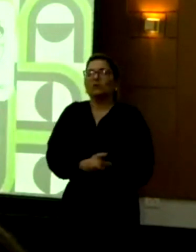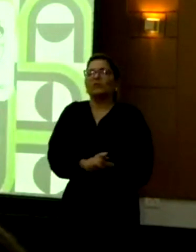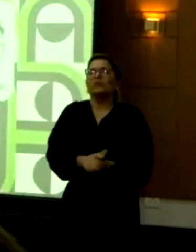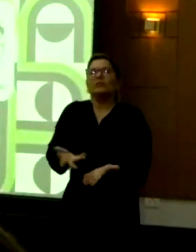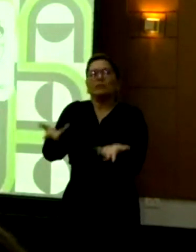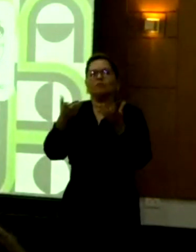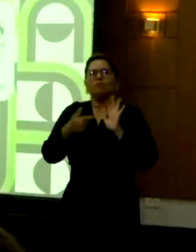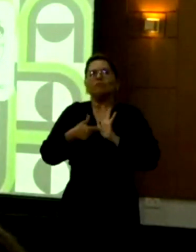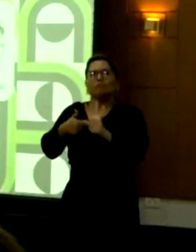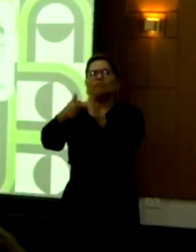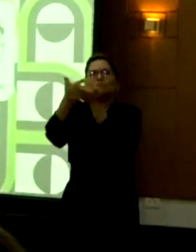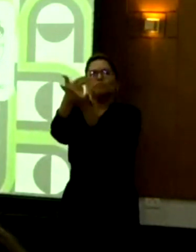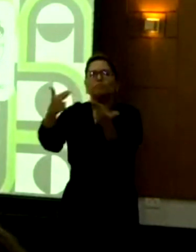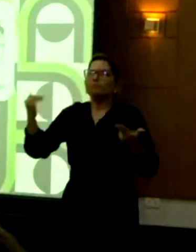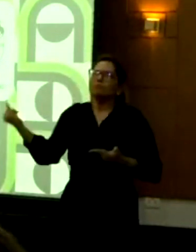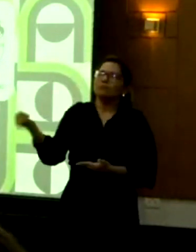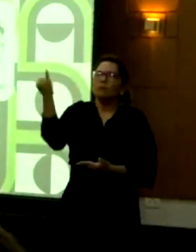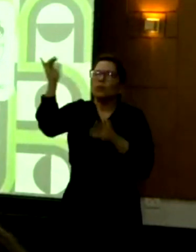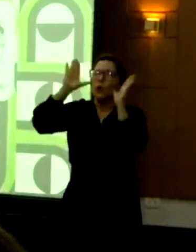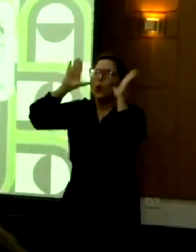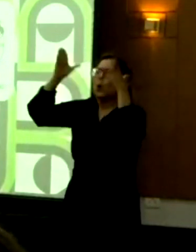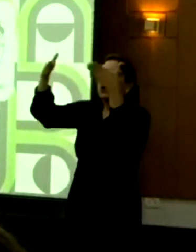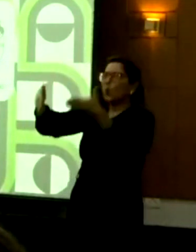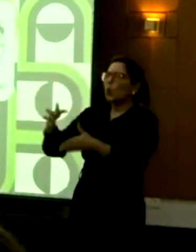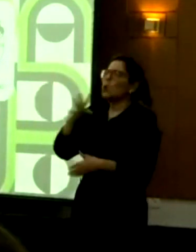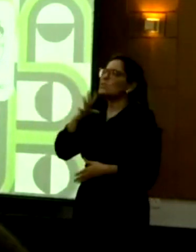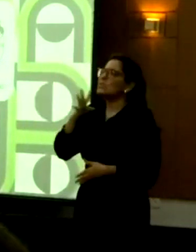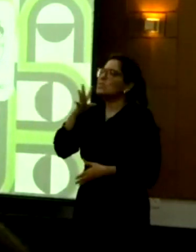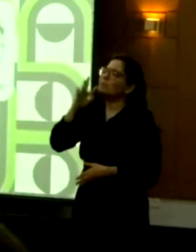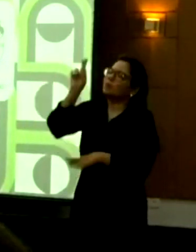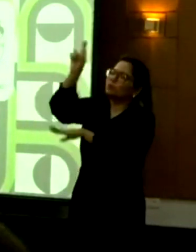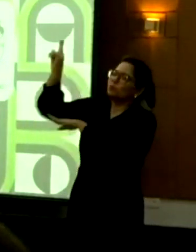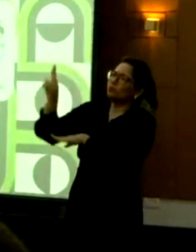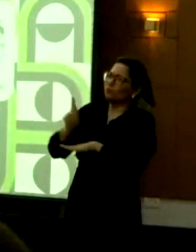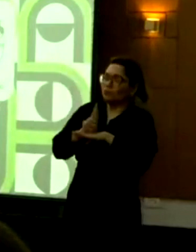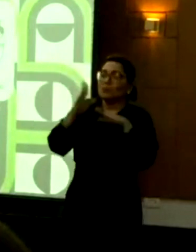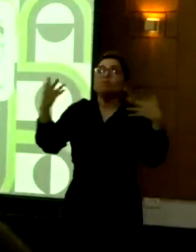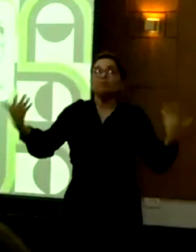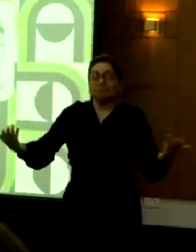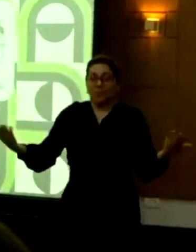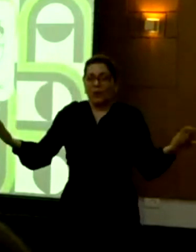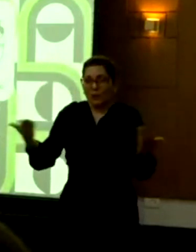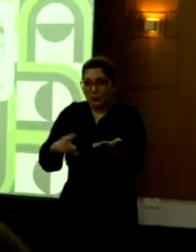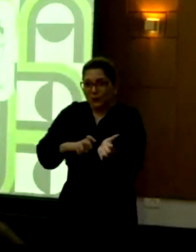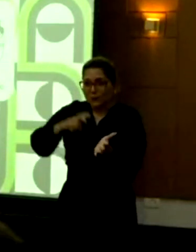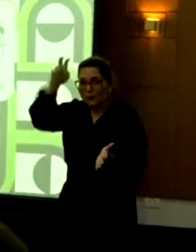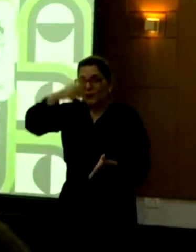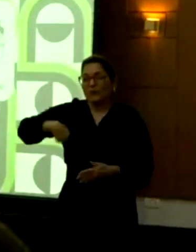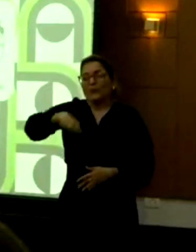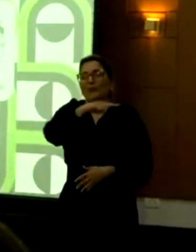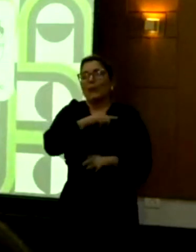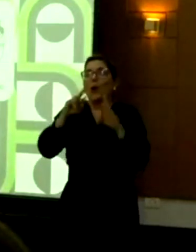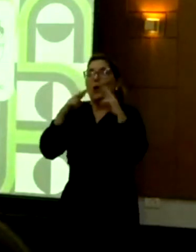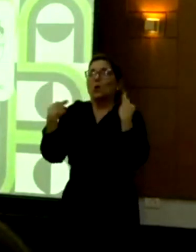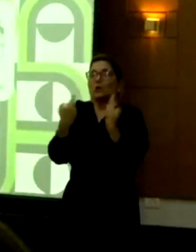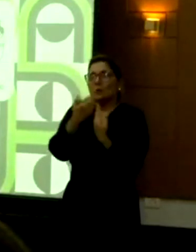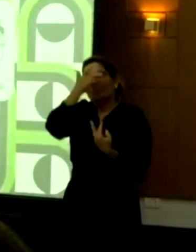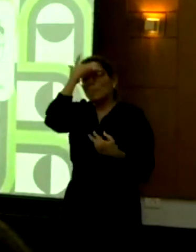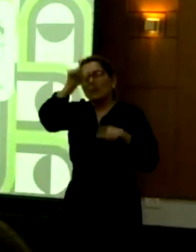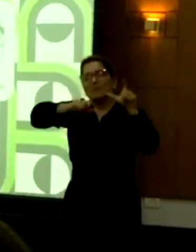towards knowledge of our region , so this morning we will bring together specialists, scientists